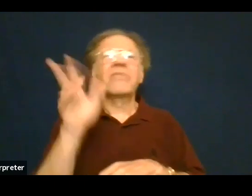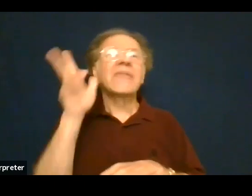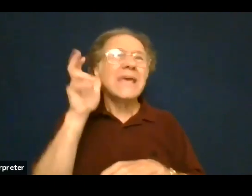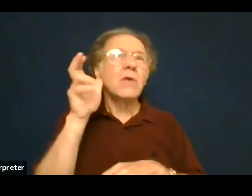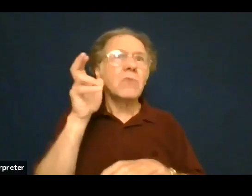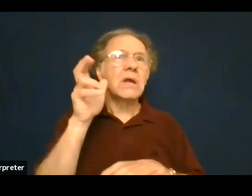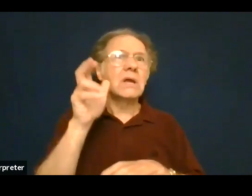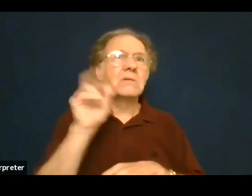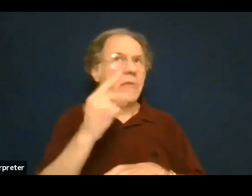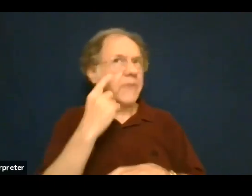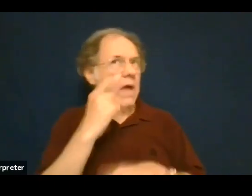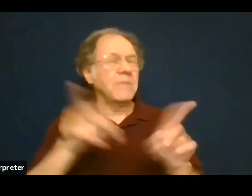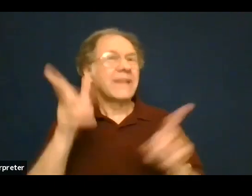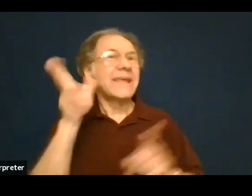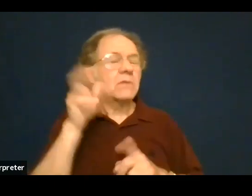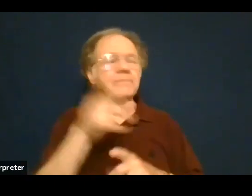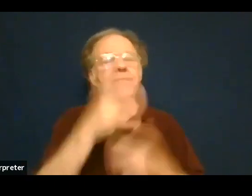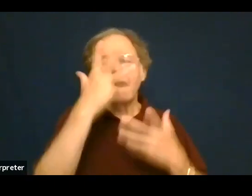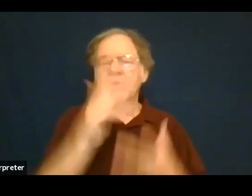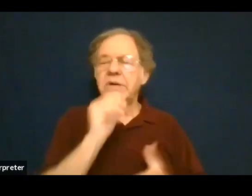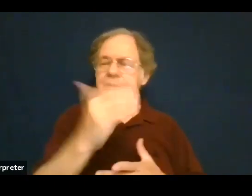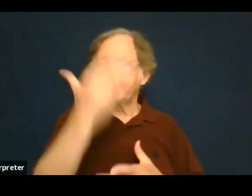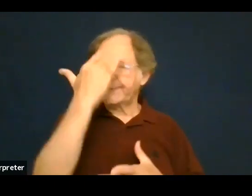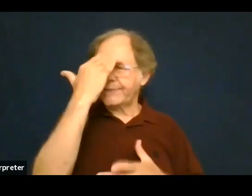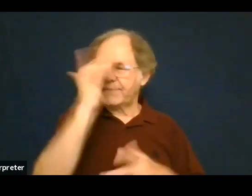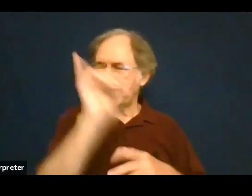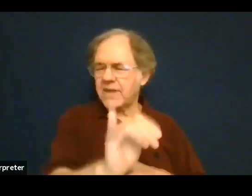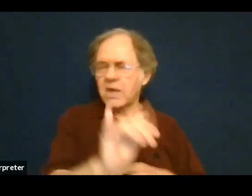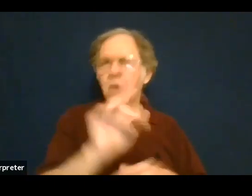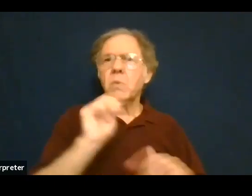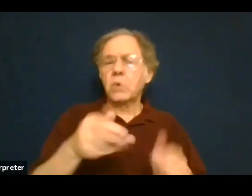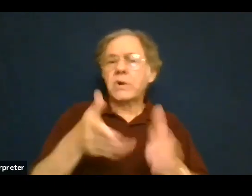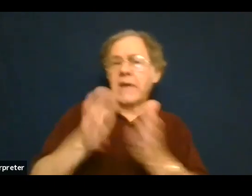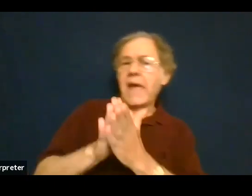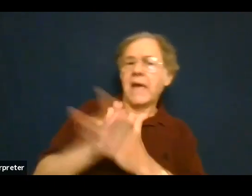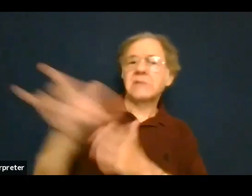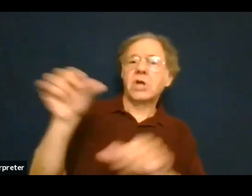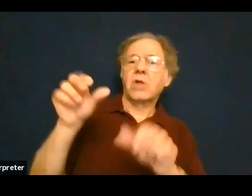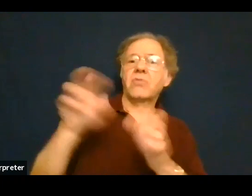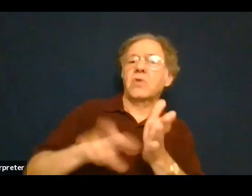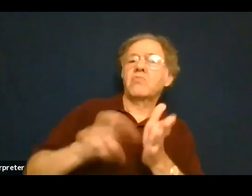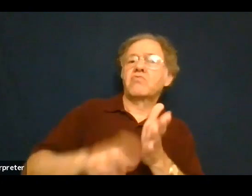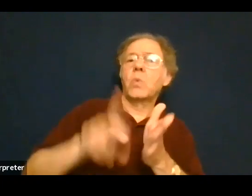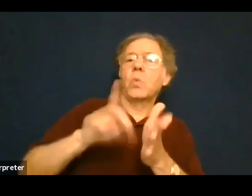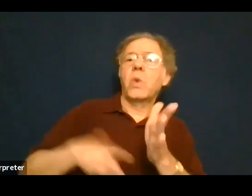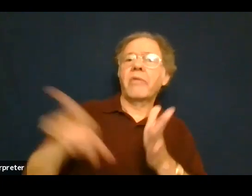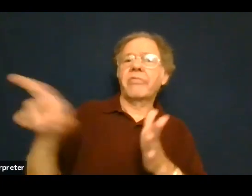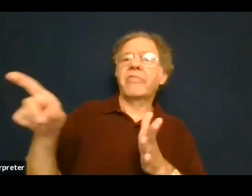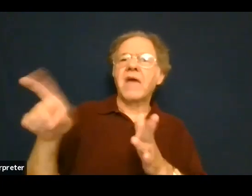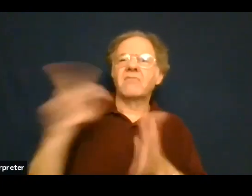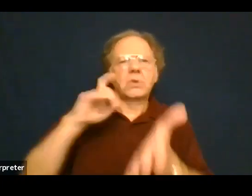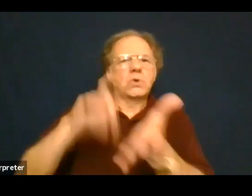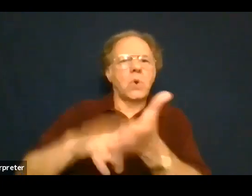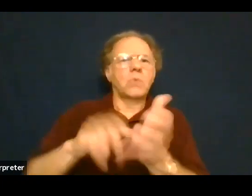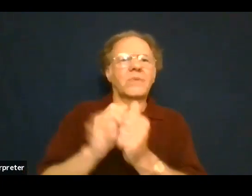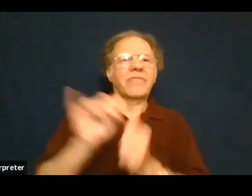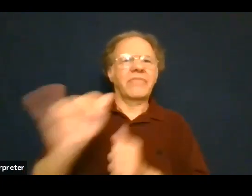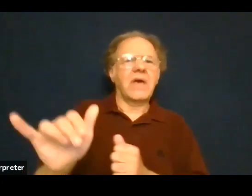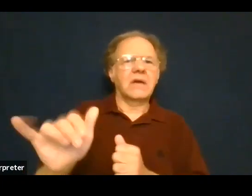Unfortunately, I don't. But we could ask the researchers what they have characterized in those. We could certainly report that back. All right.